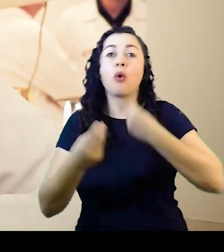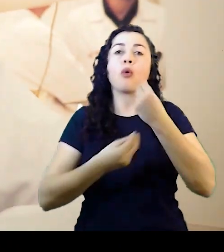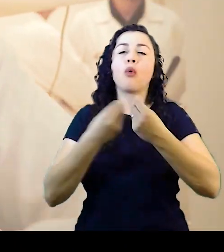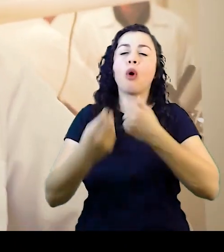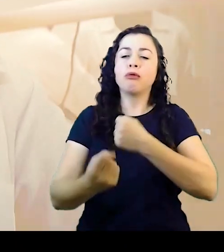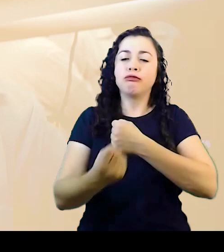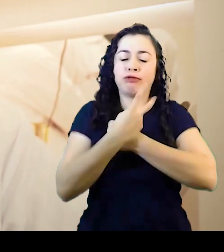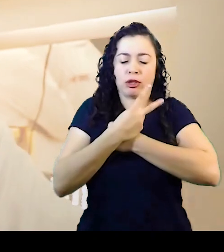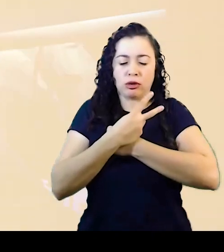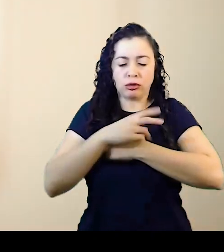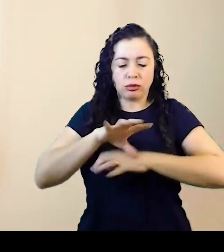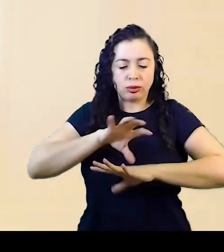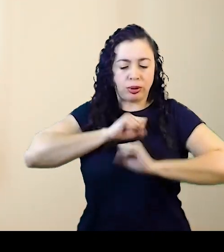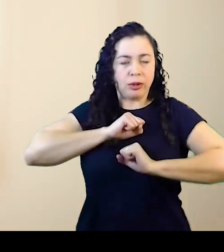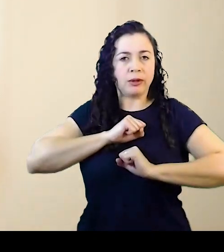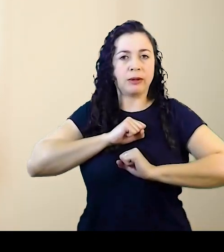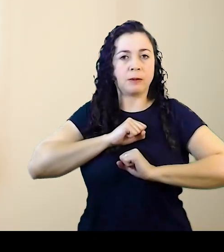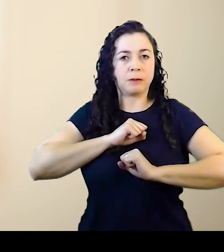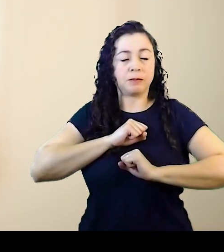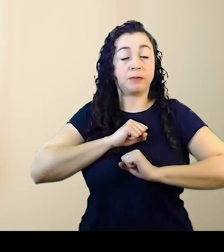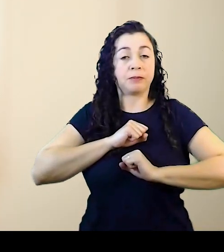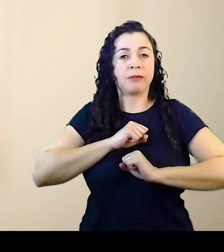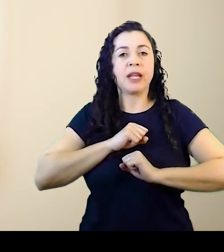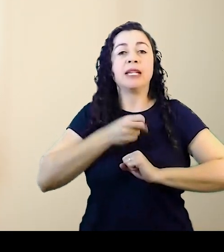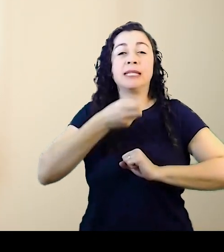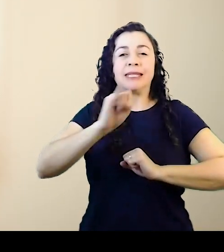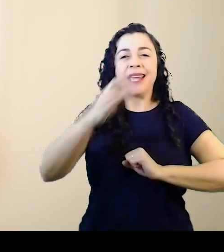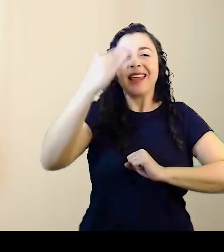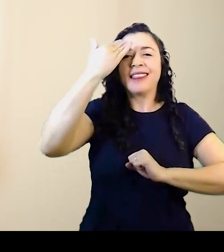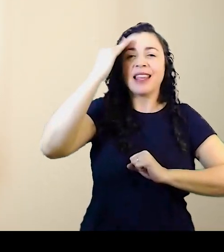By understanding this process, we will be able to interfere